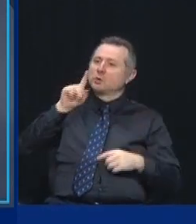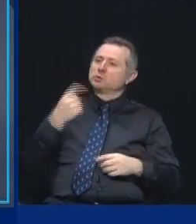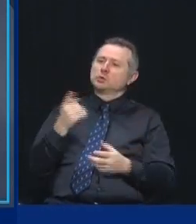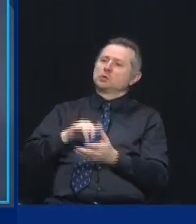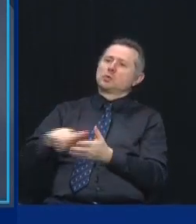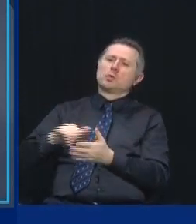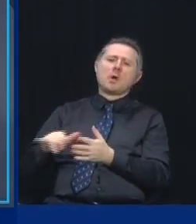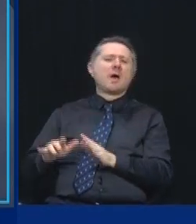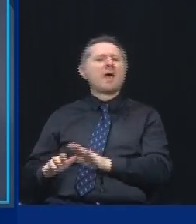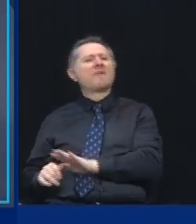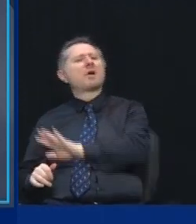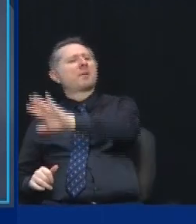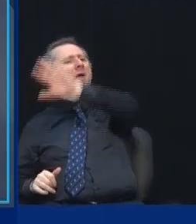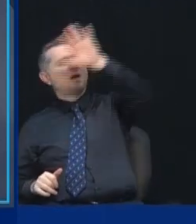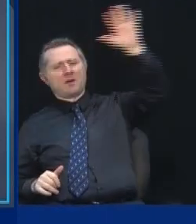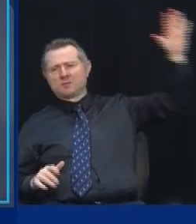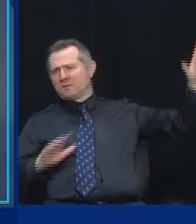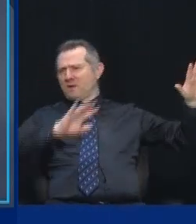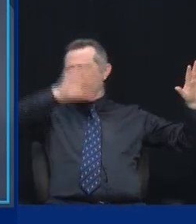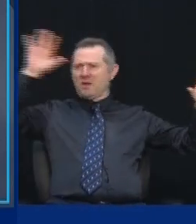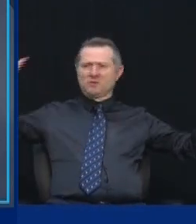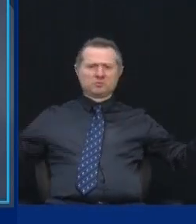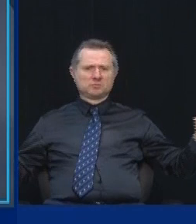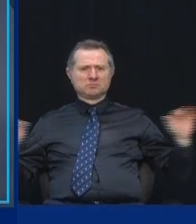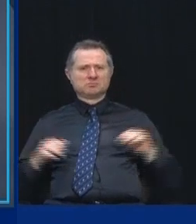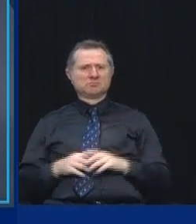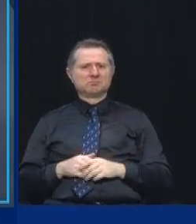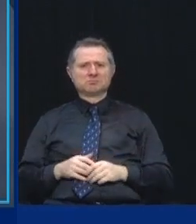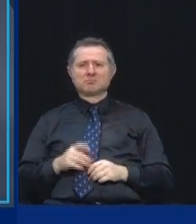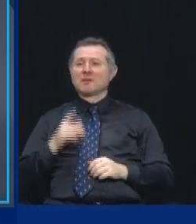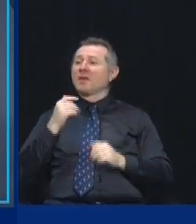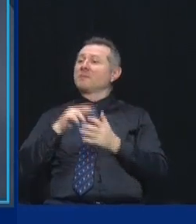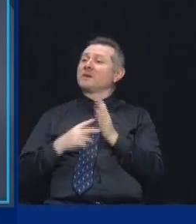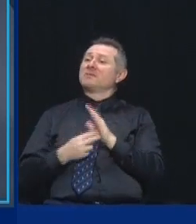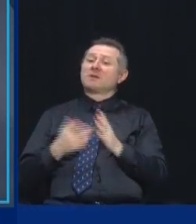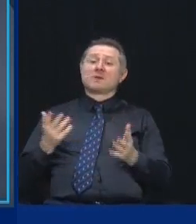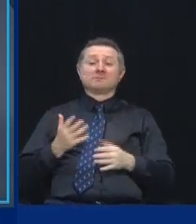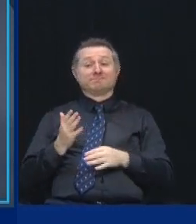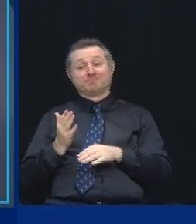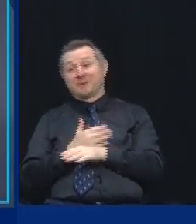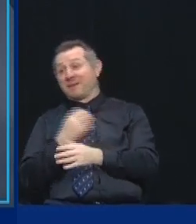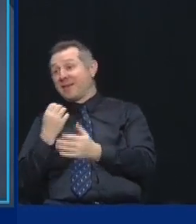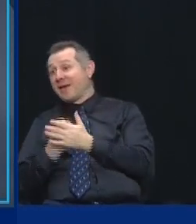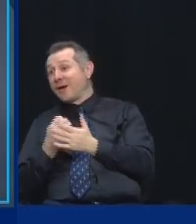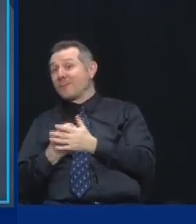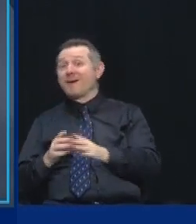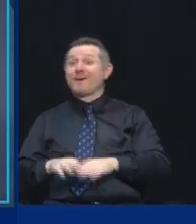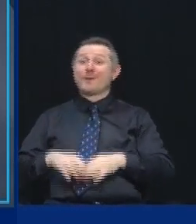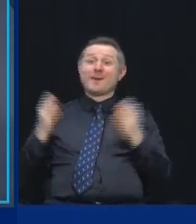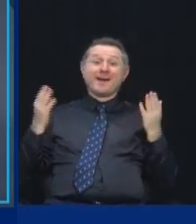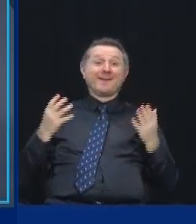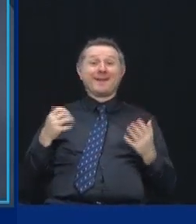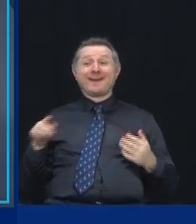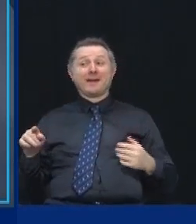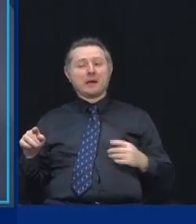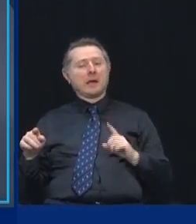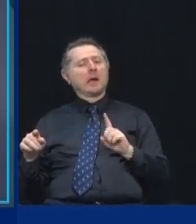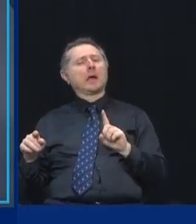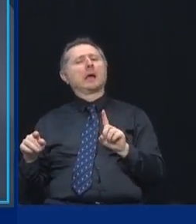I MEAN, THERE'S TREMENDOUS DAMAGE THAT HAS BEEN DONE. AND NOT JUST IN NEW YORK. EVERYWHERE. SO, I DON'T THINK OF IT IN TERMS